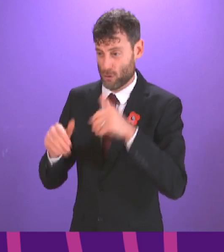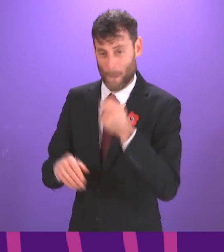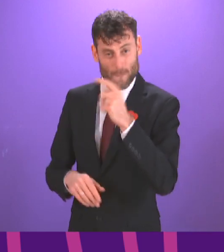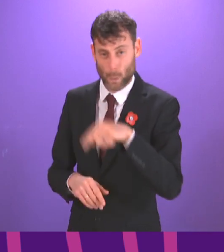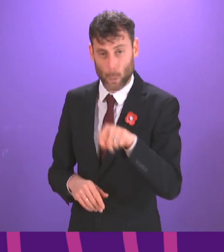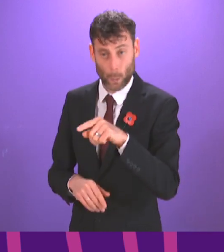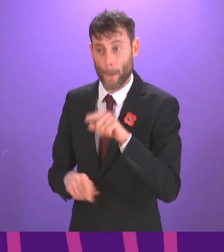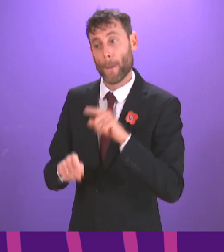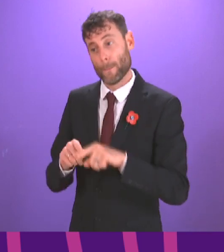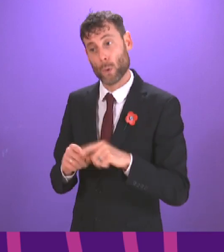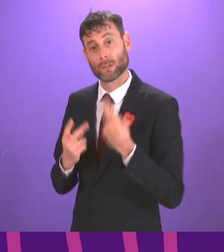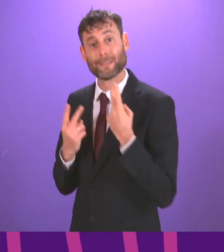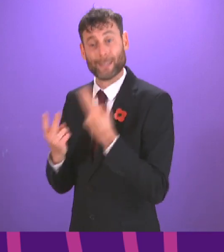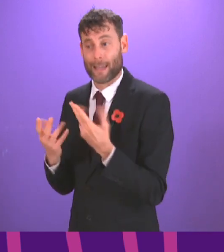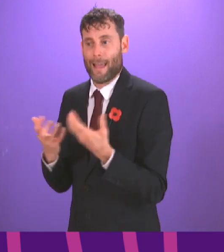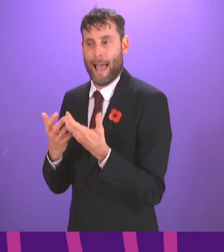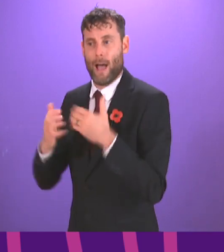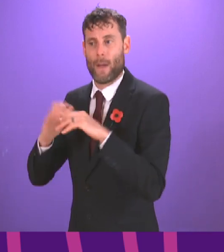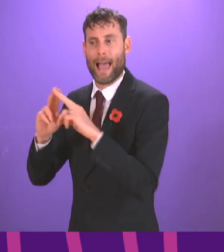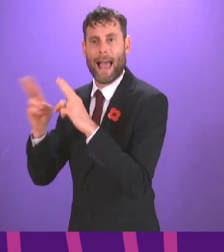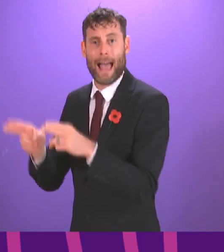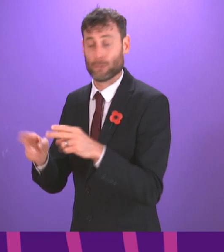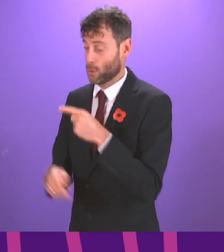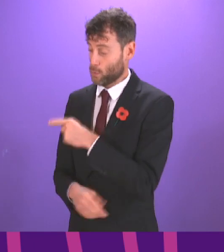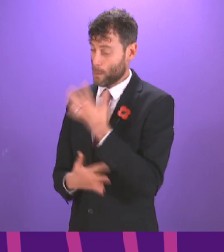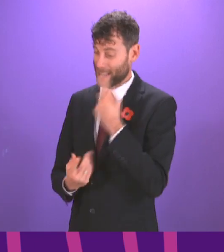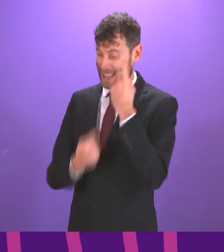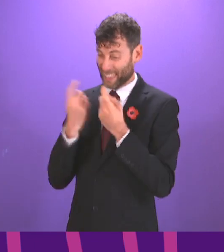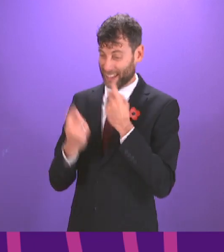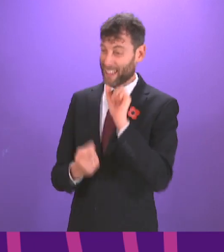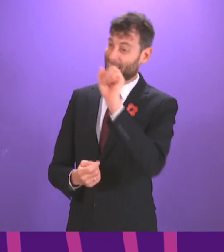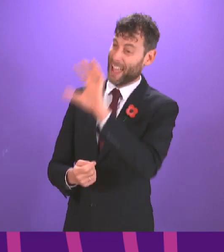How was that factored into the Scottish Government’s decision? Given the known social harms and